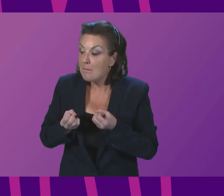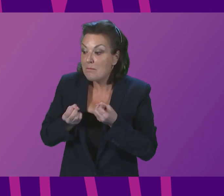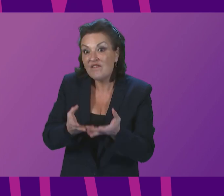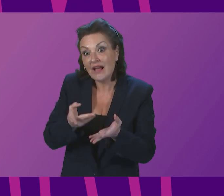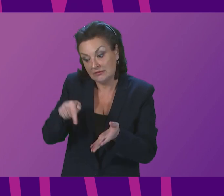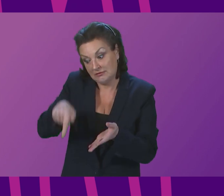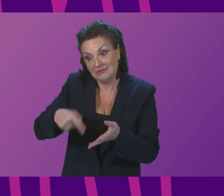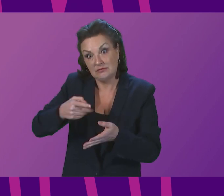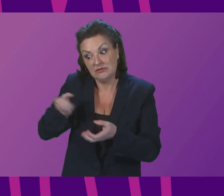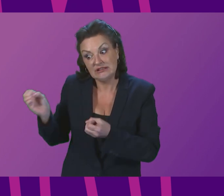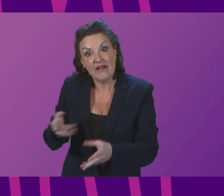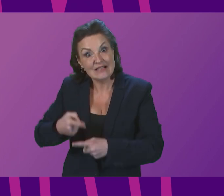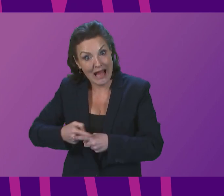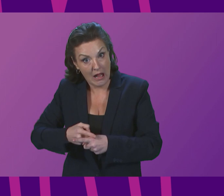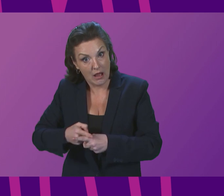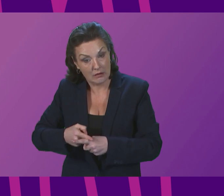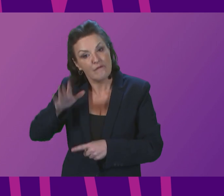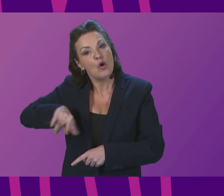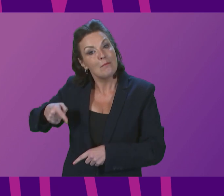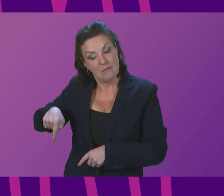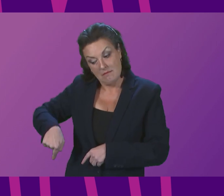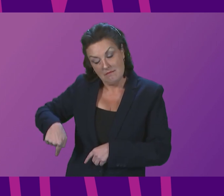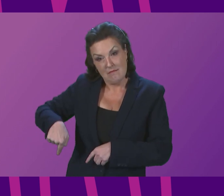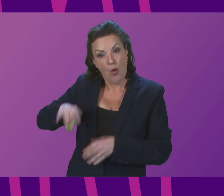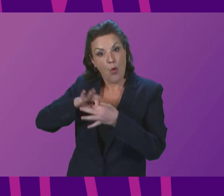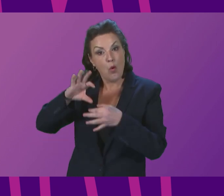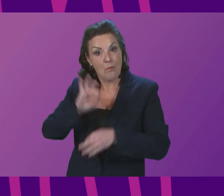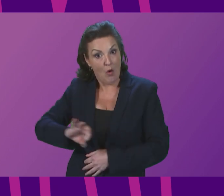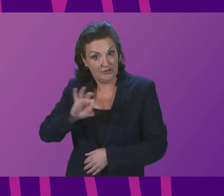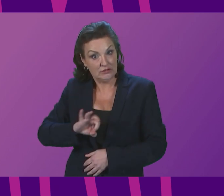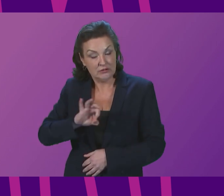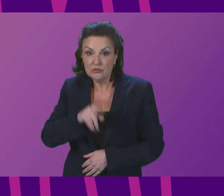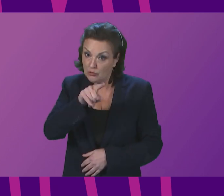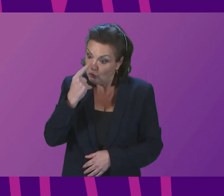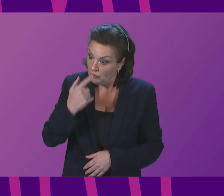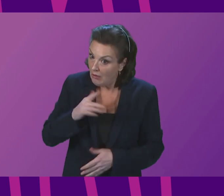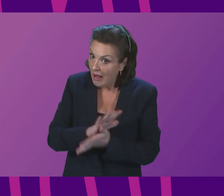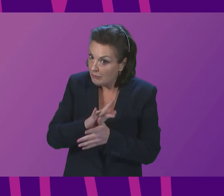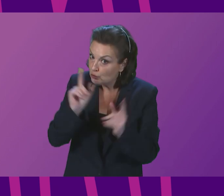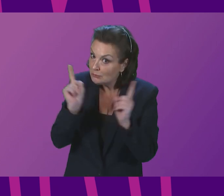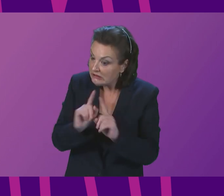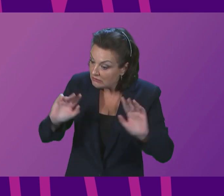Will the First Minister agree to meet Hourglass and consider providing support for that valuable service in Scotland?